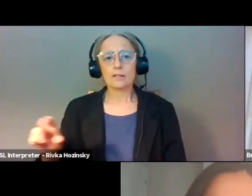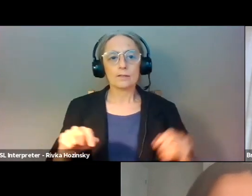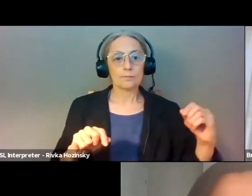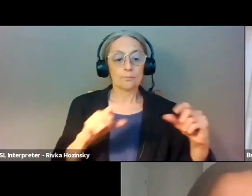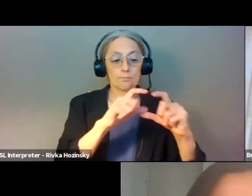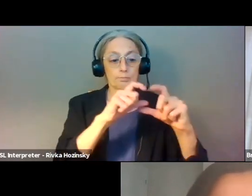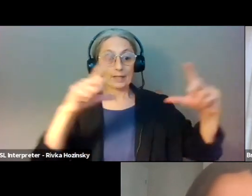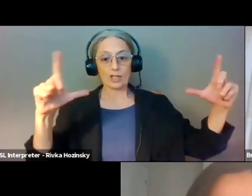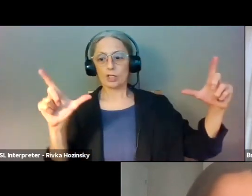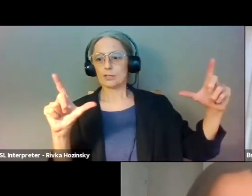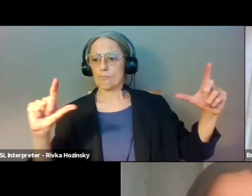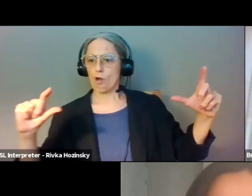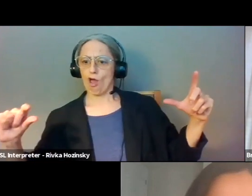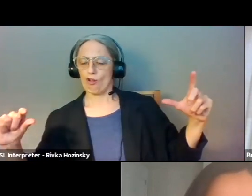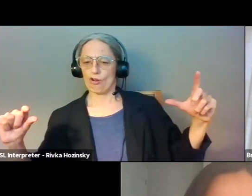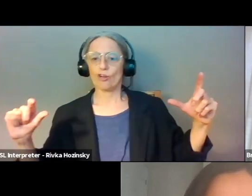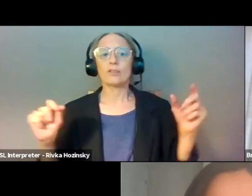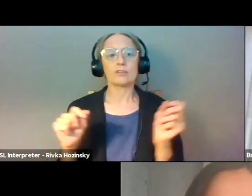But otherwise, what Brittany is saying is it's